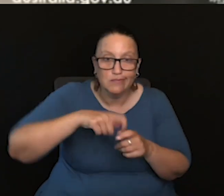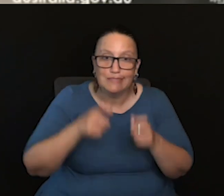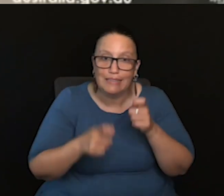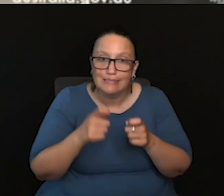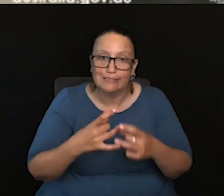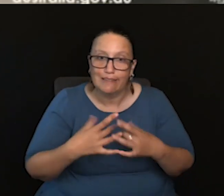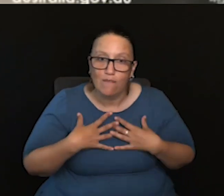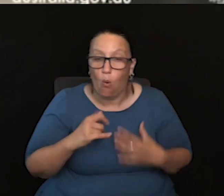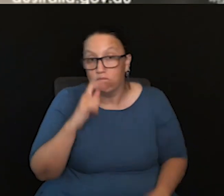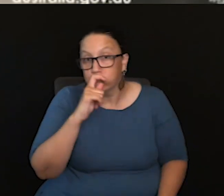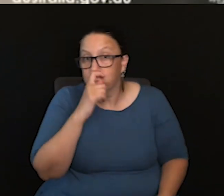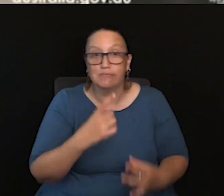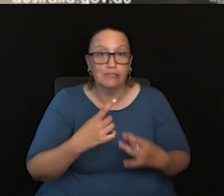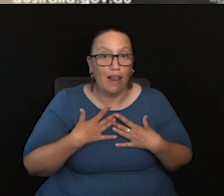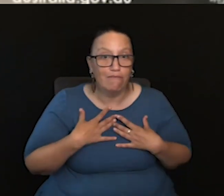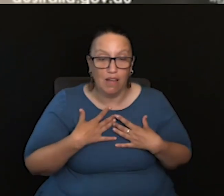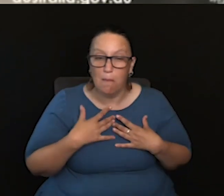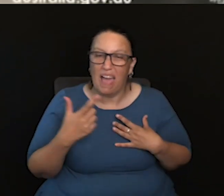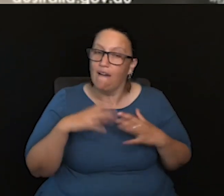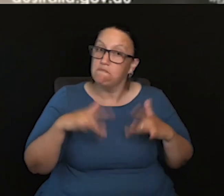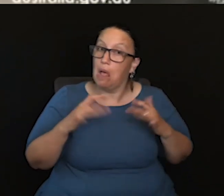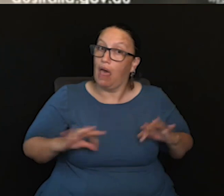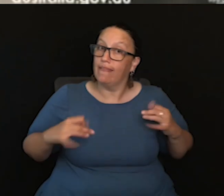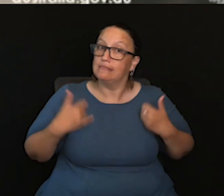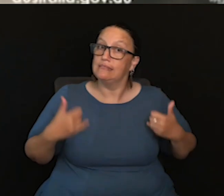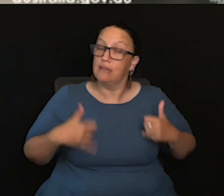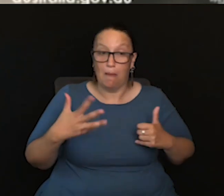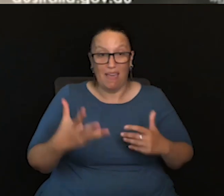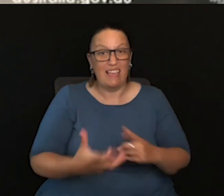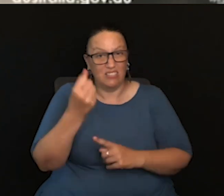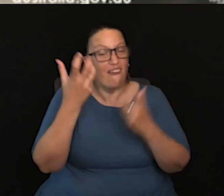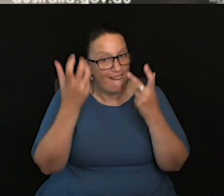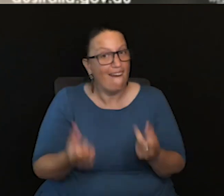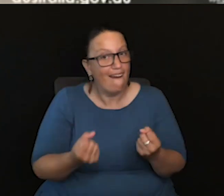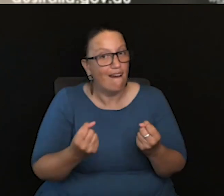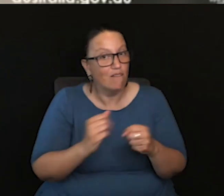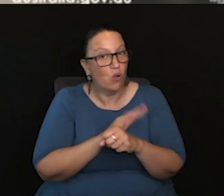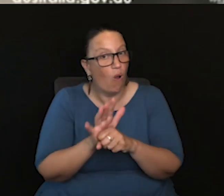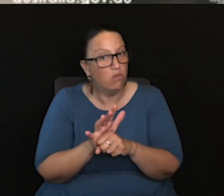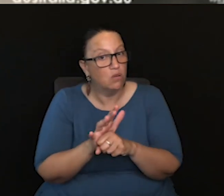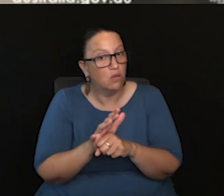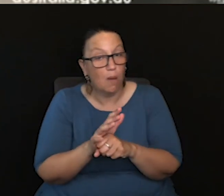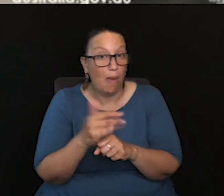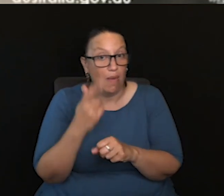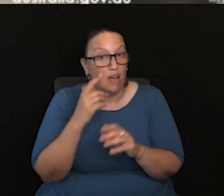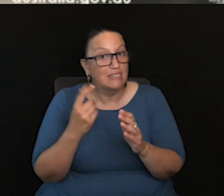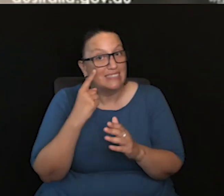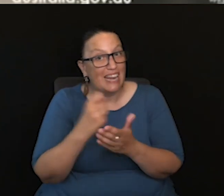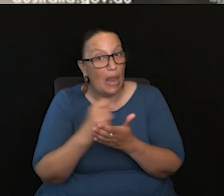and therefore, the overall number of cases may rise, we don't know, but may rise, off the back of that asymptomatic testing program.